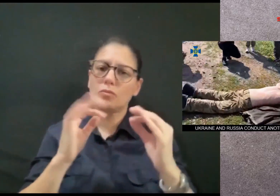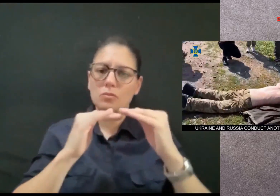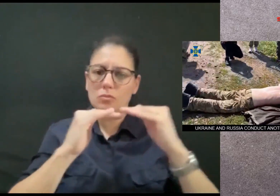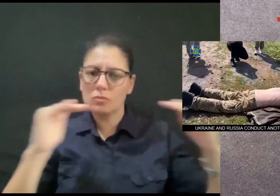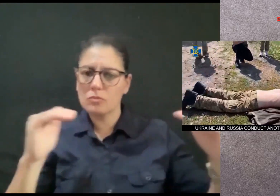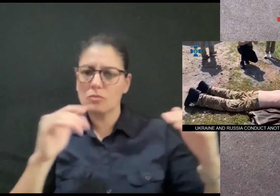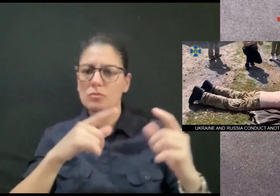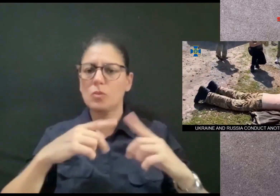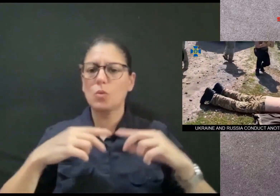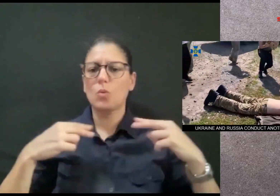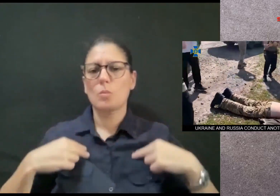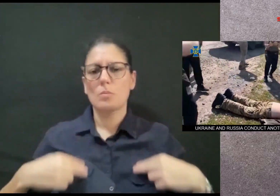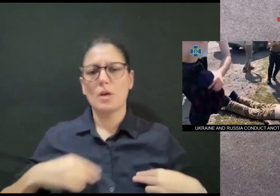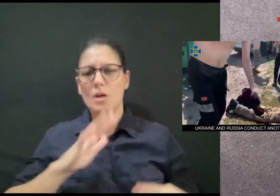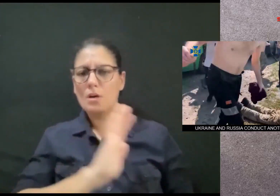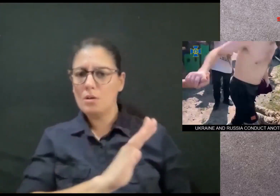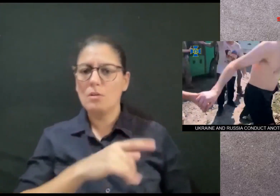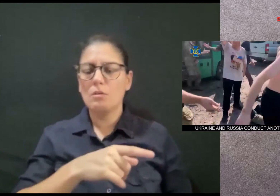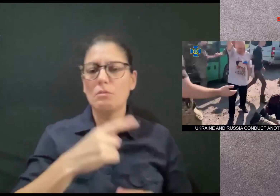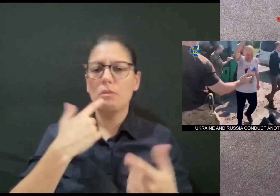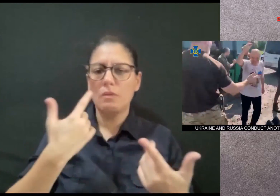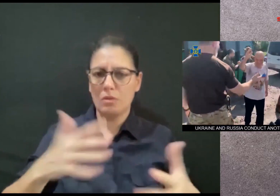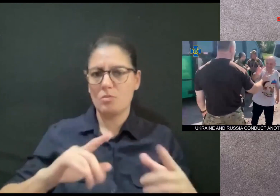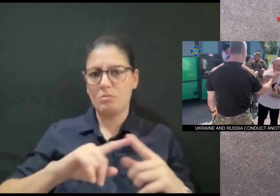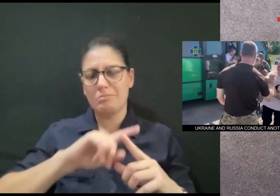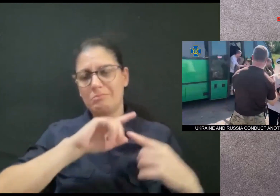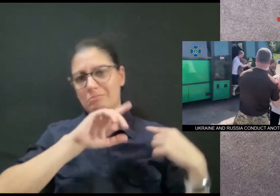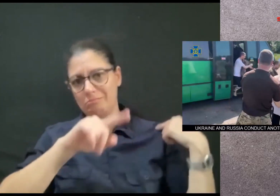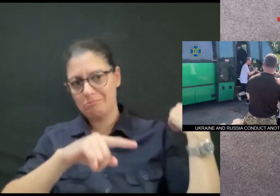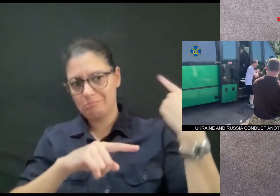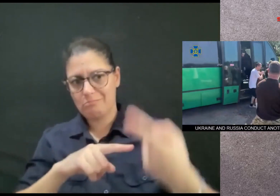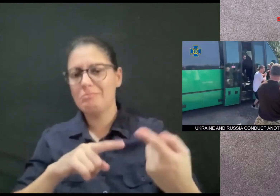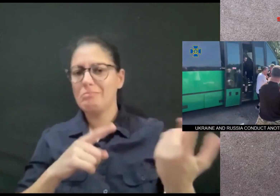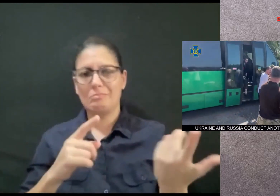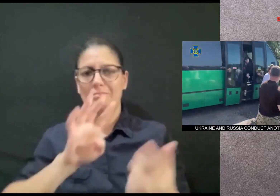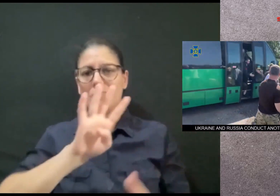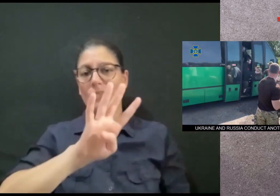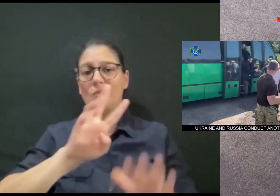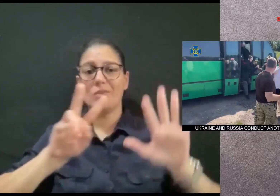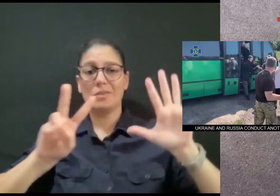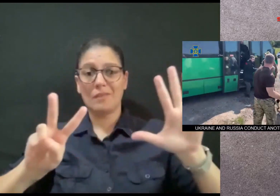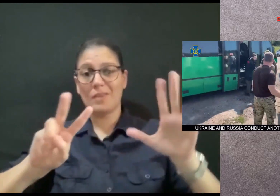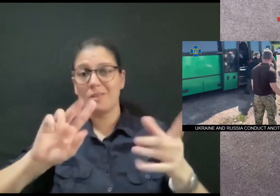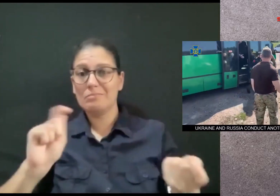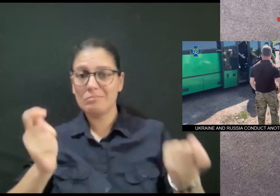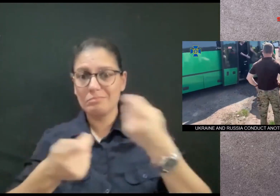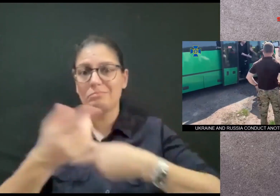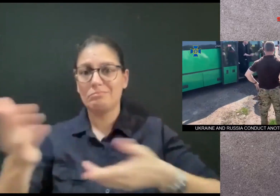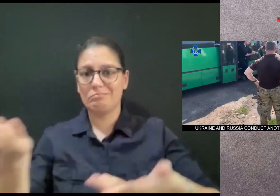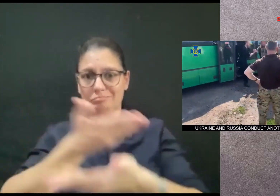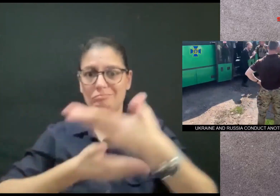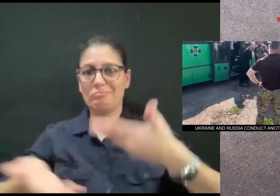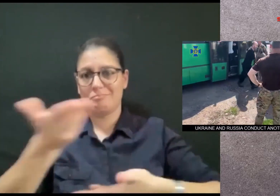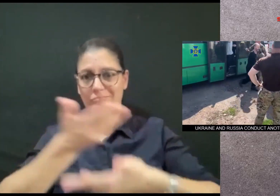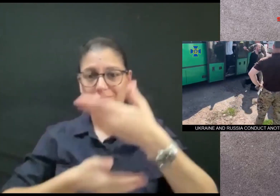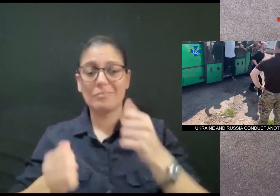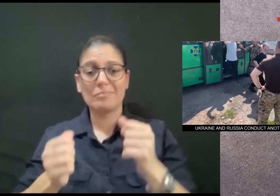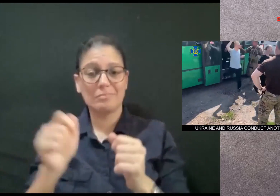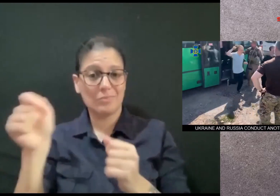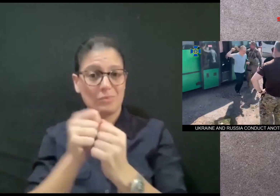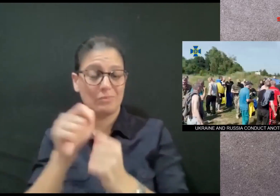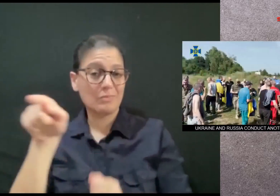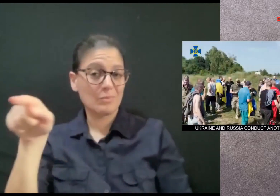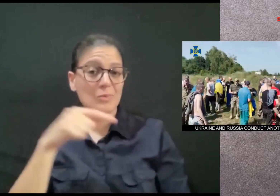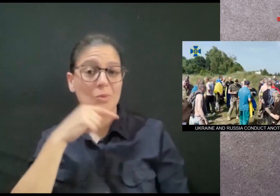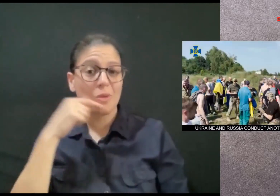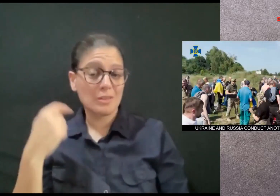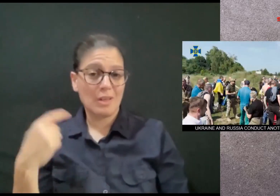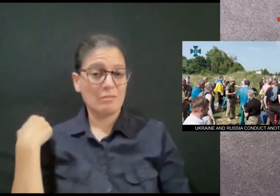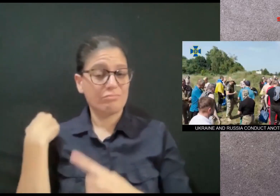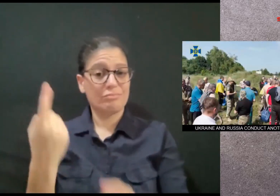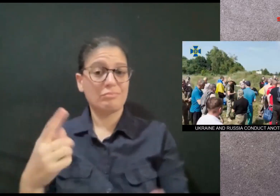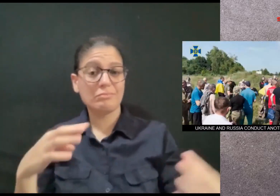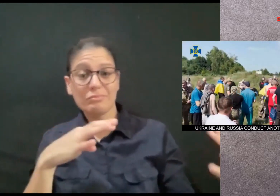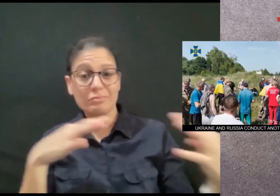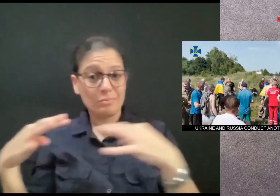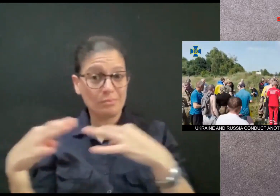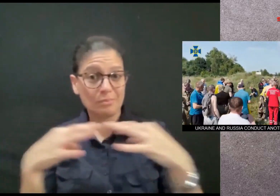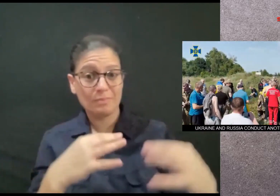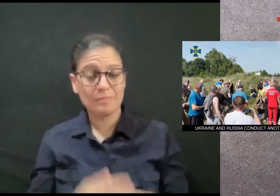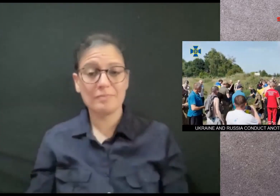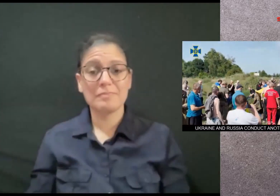this is the 47th prisoner swap with Russia since the war began